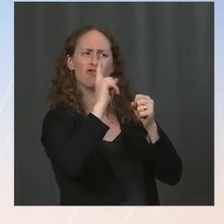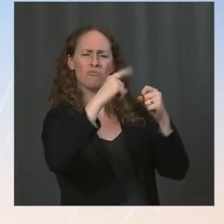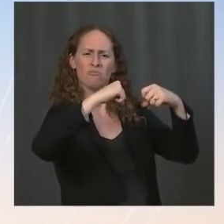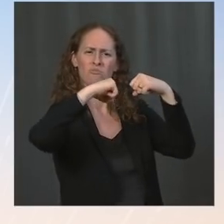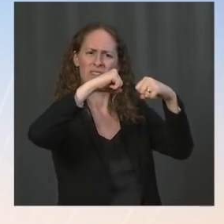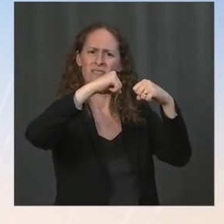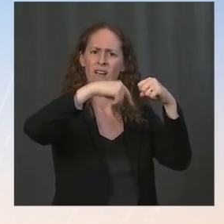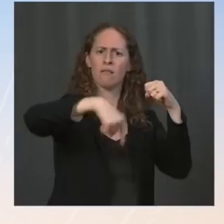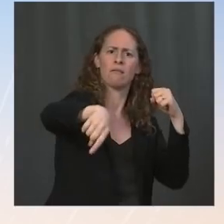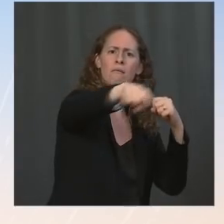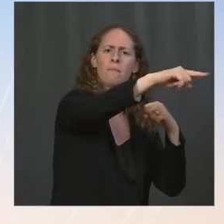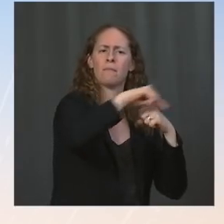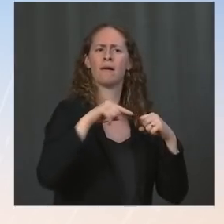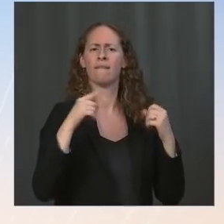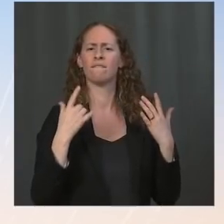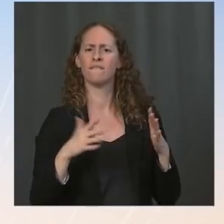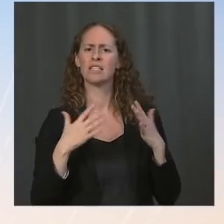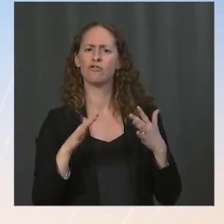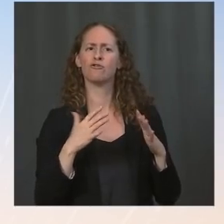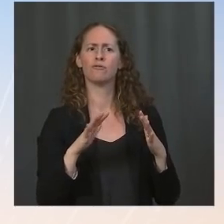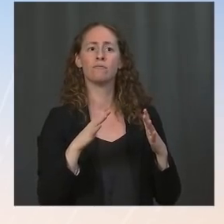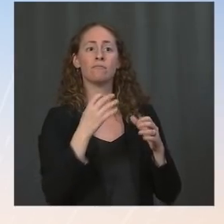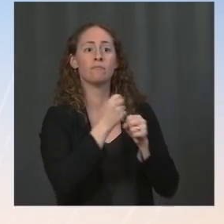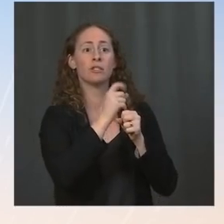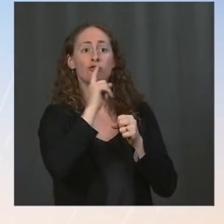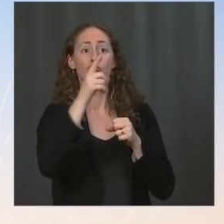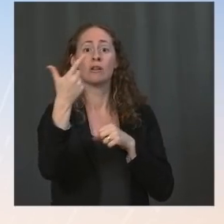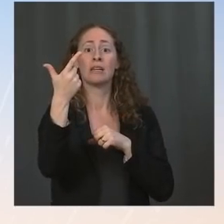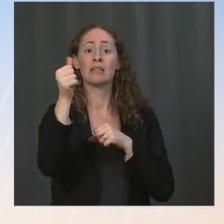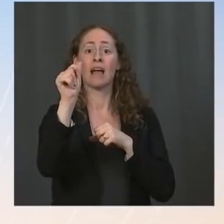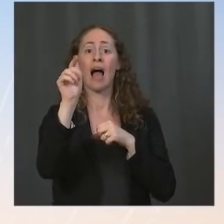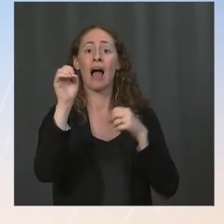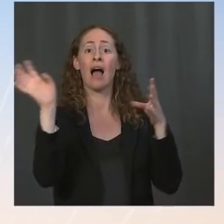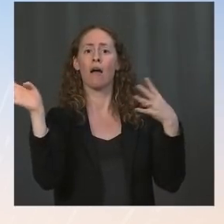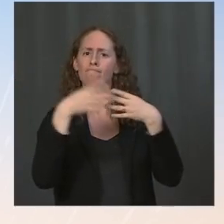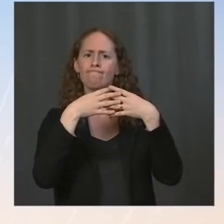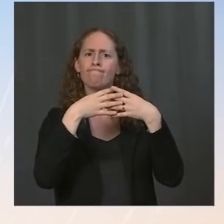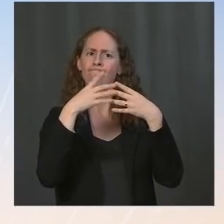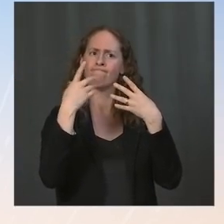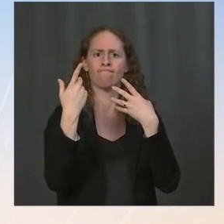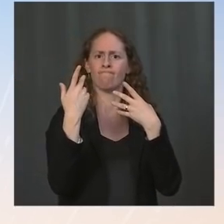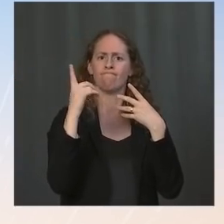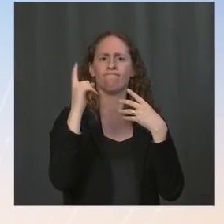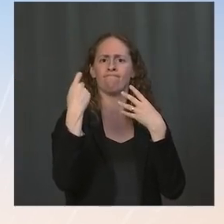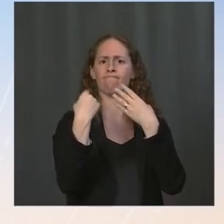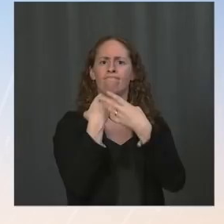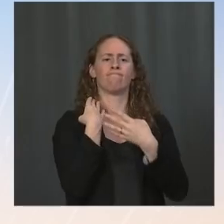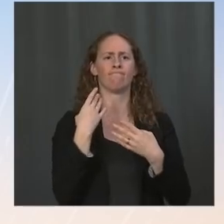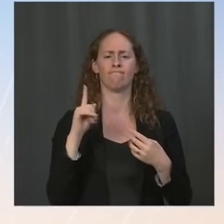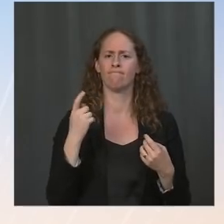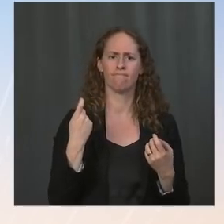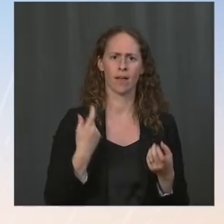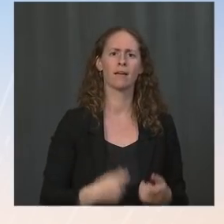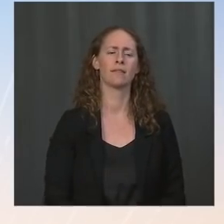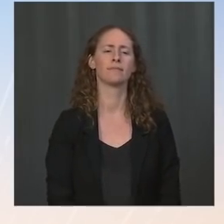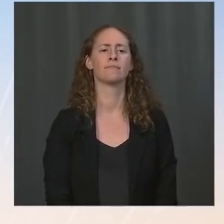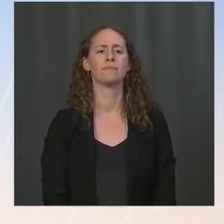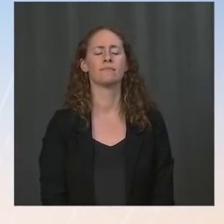confirmed the closure of gates earlier today. There have been steps that have been taken. And obviously, as we've gone through the retrograde process over the last couple of days --